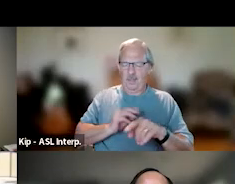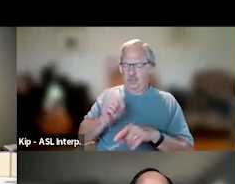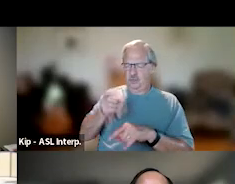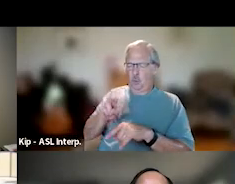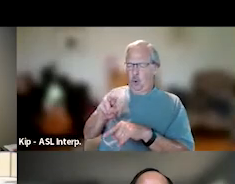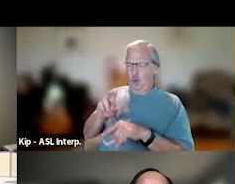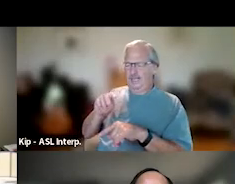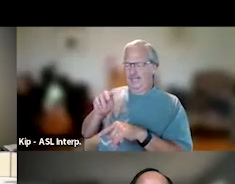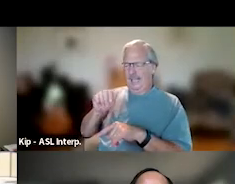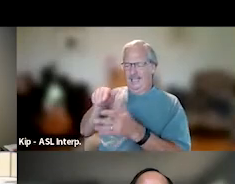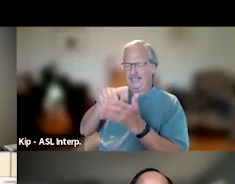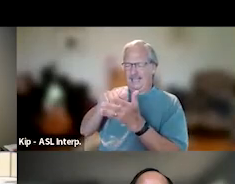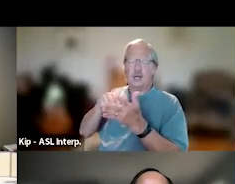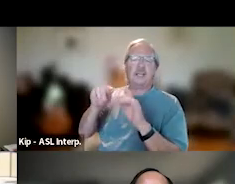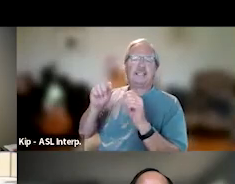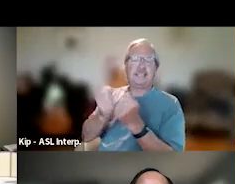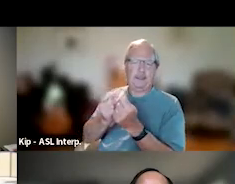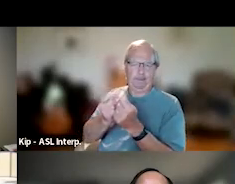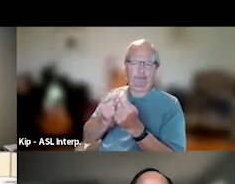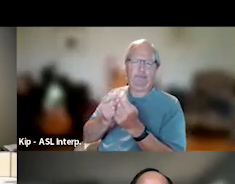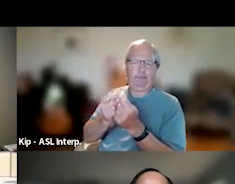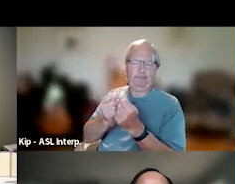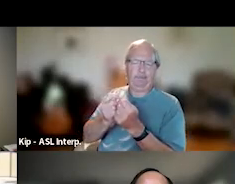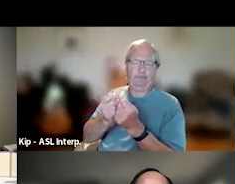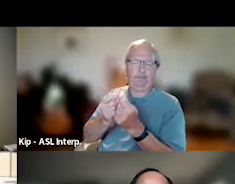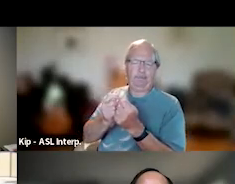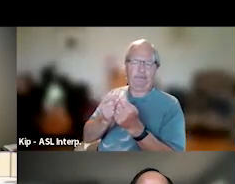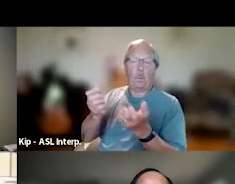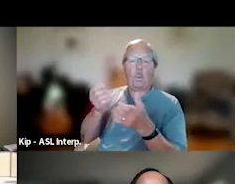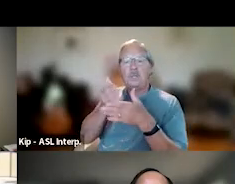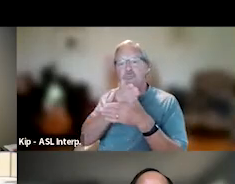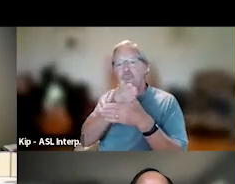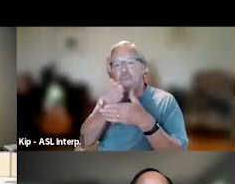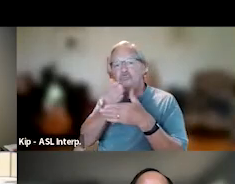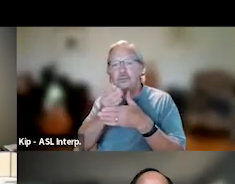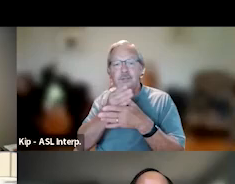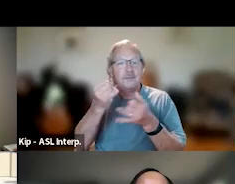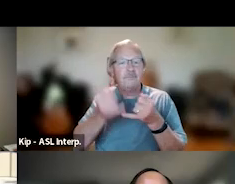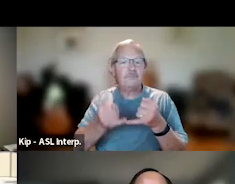those who wanna share some kind of final words from the team.